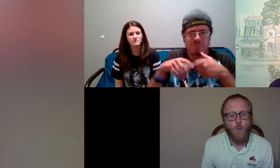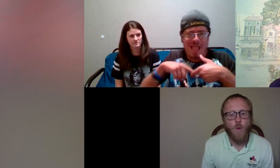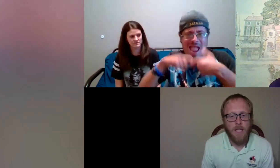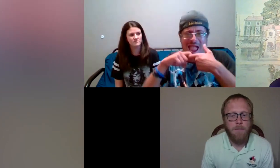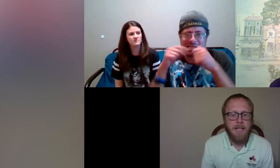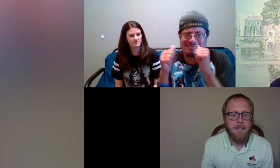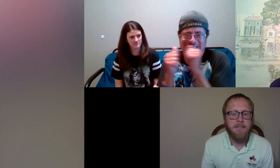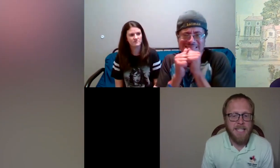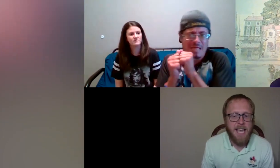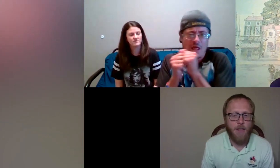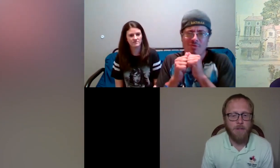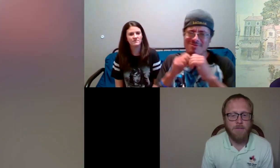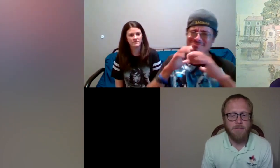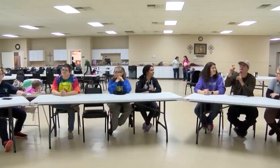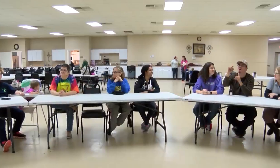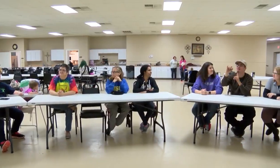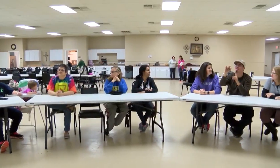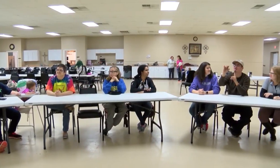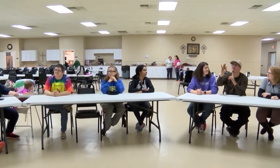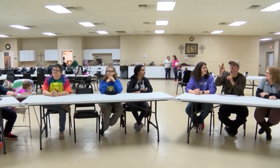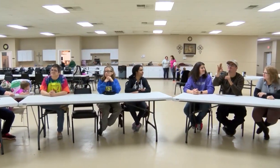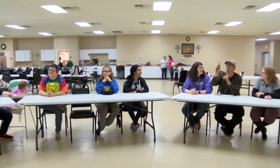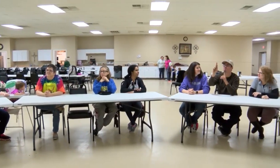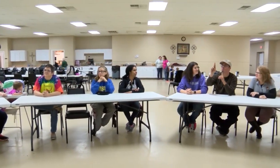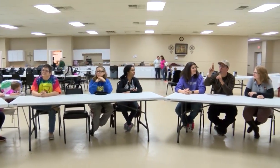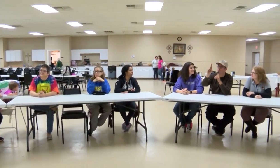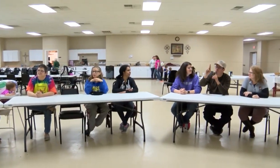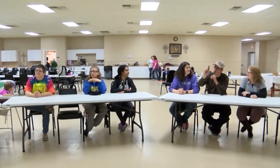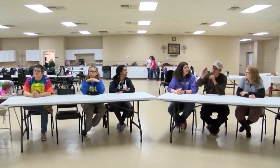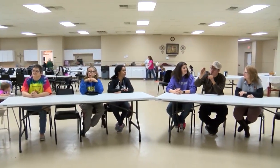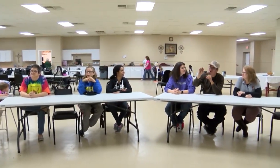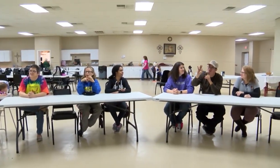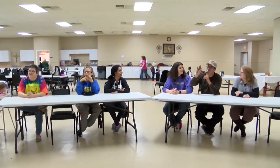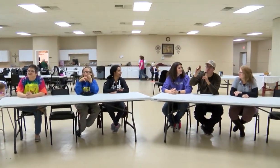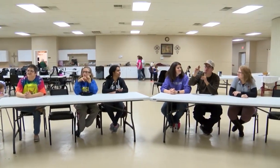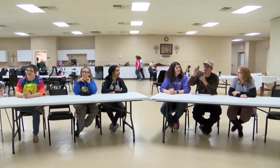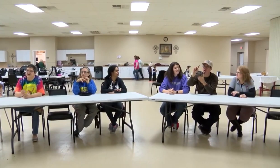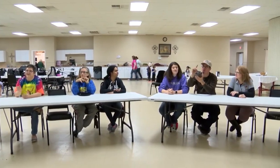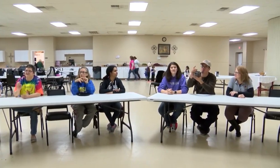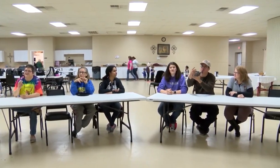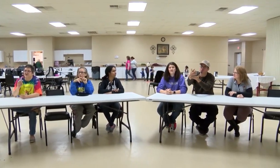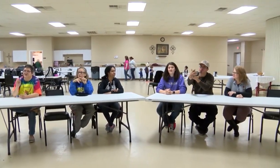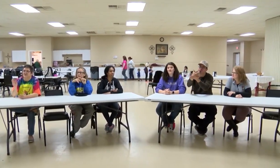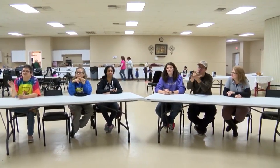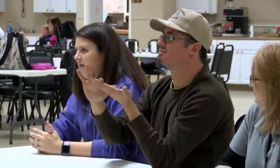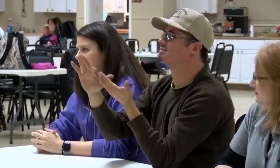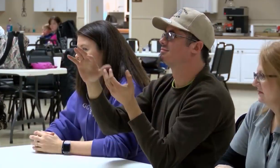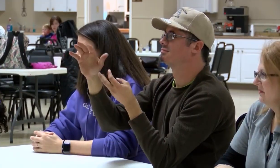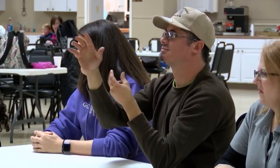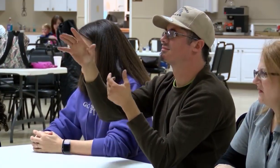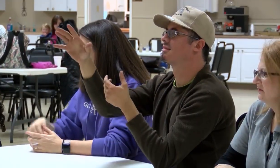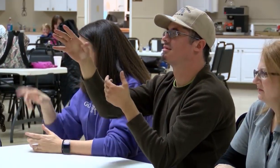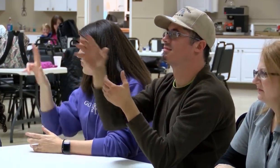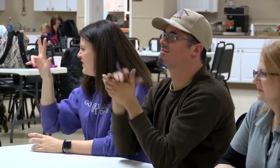EVANS SAYS SOCIAL GATHERINGS WITH OTHER DEAF PEOPLE ARE EXTREMELY IMPORTANT TO THEM. SINCE THEY CAN ONLY REALLY